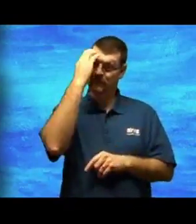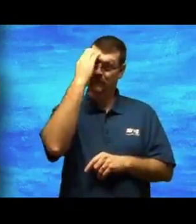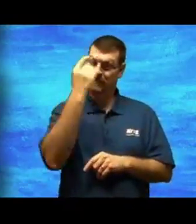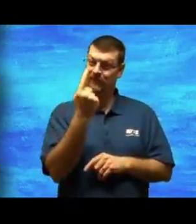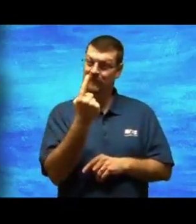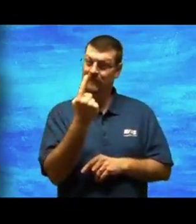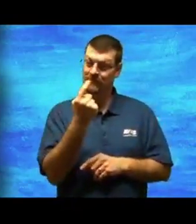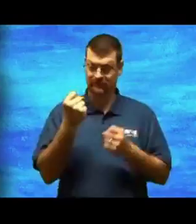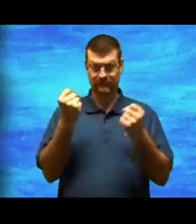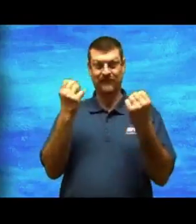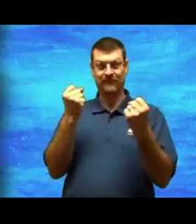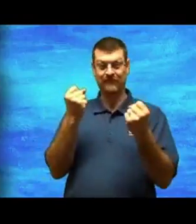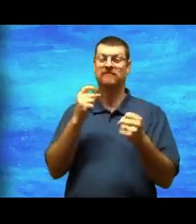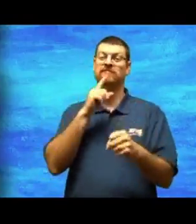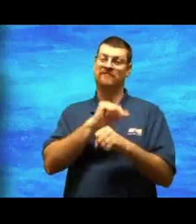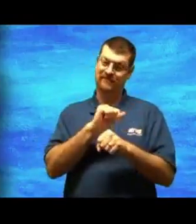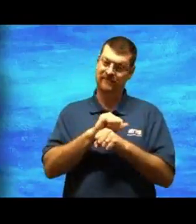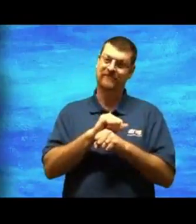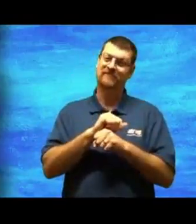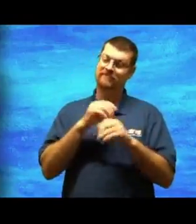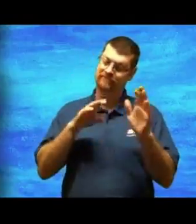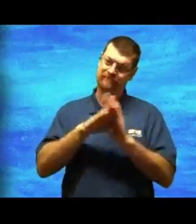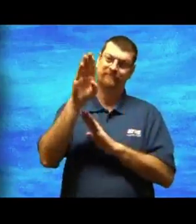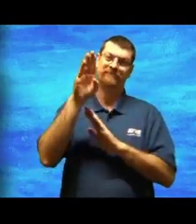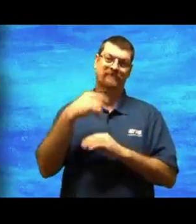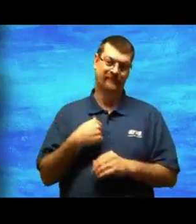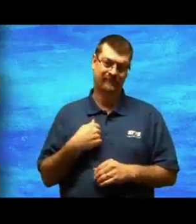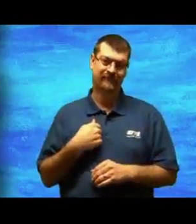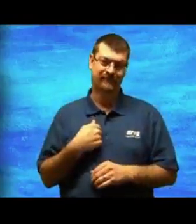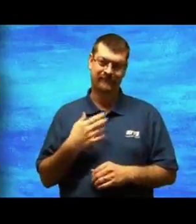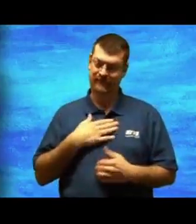I will never know. One thing I do know,